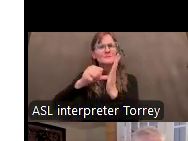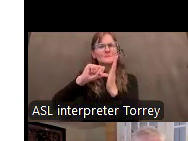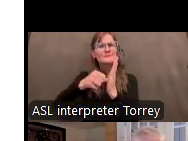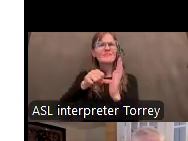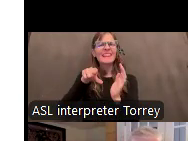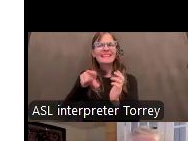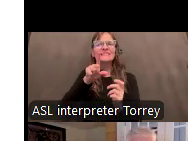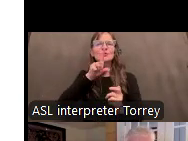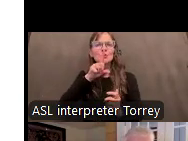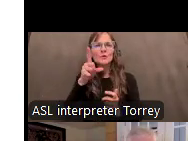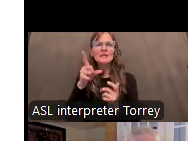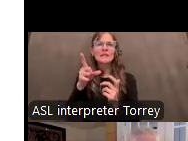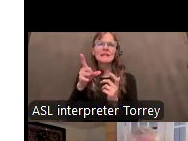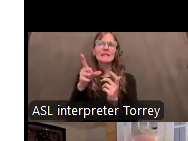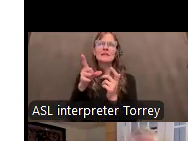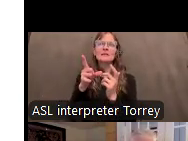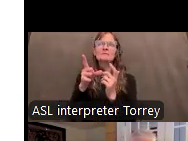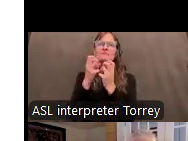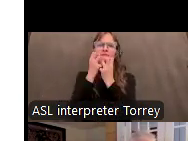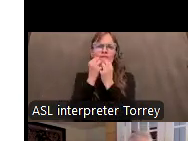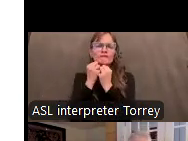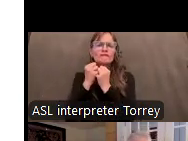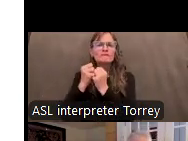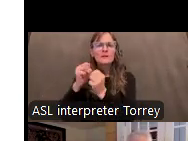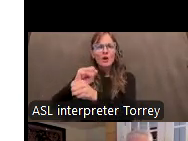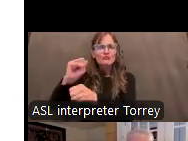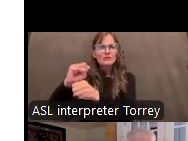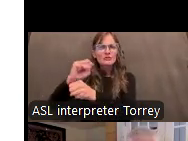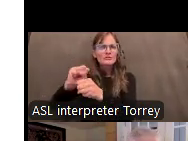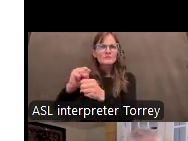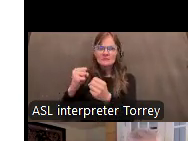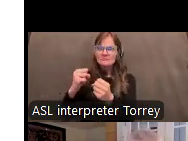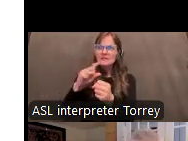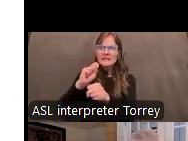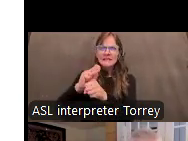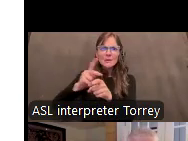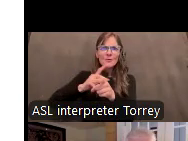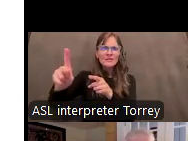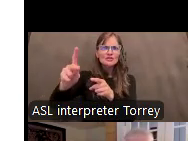We want to reframe and elevate the role of professional caregiving within the healthcare field and society.